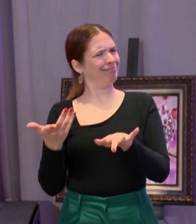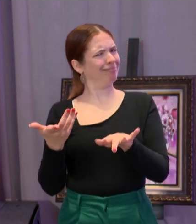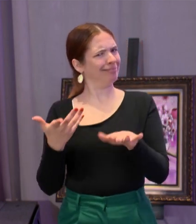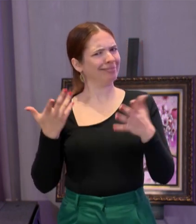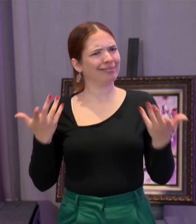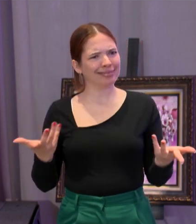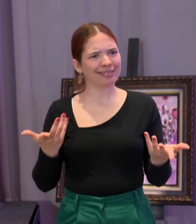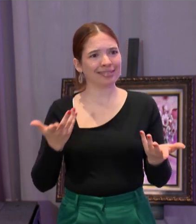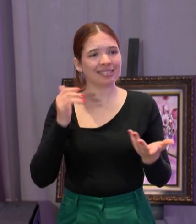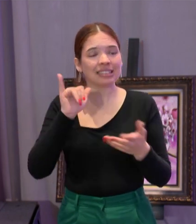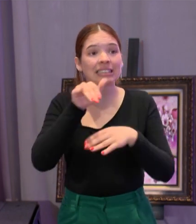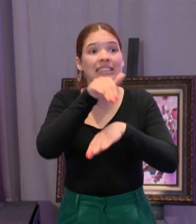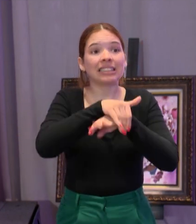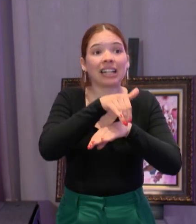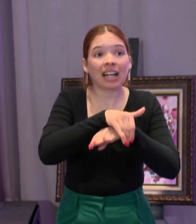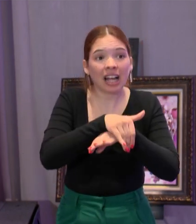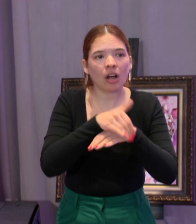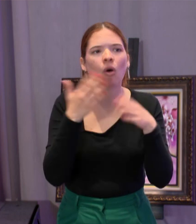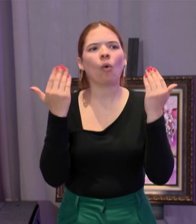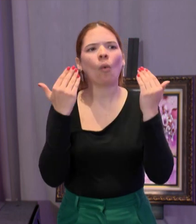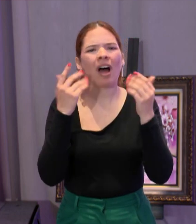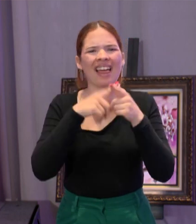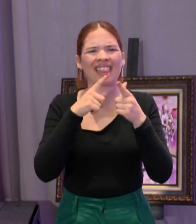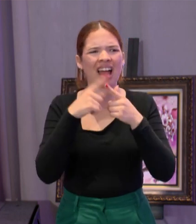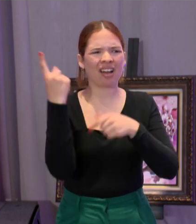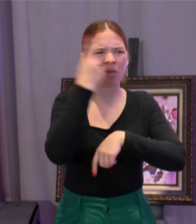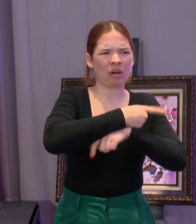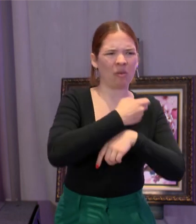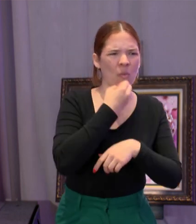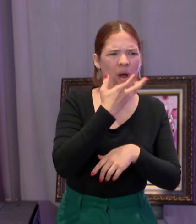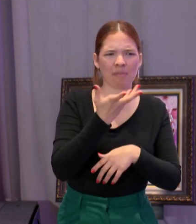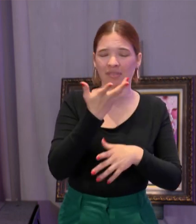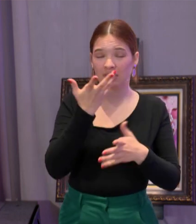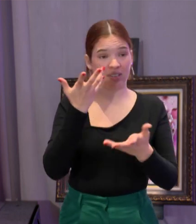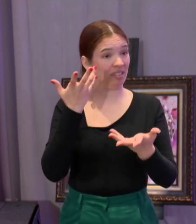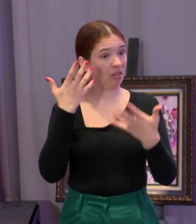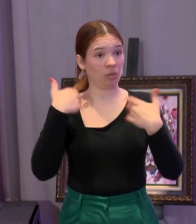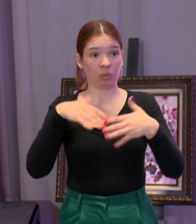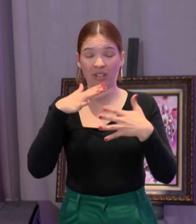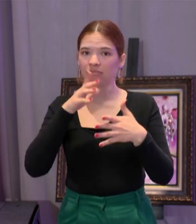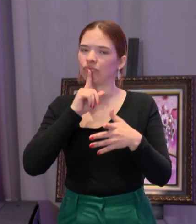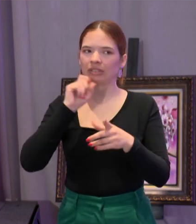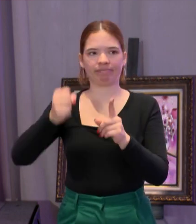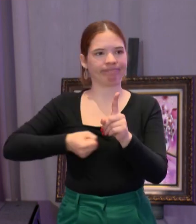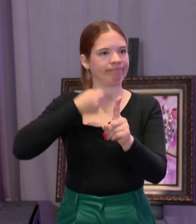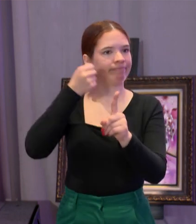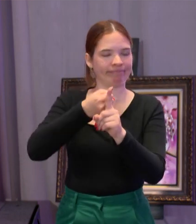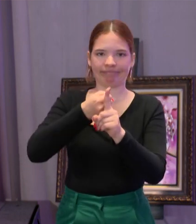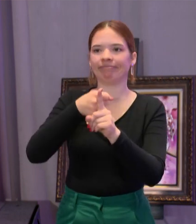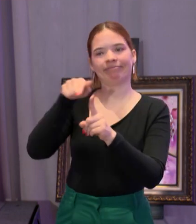ARE UPSETTING THE WARM DAYS THAT WE'RE SEEING. ALL OF THEM HAVE EFFECTS ON WHEN THE TREES WILL BLOOM.